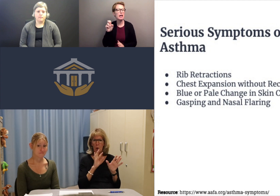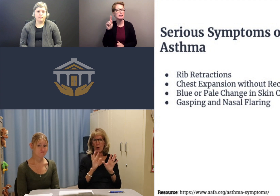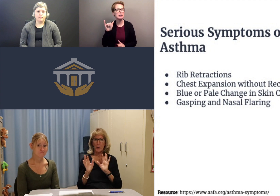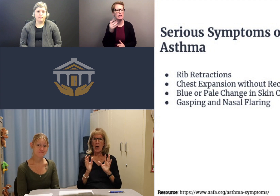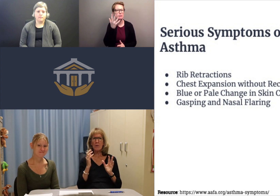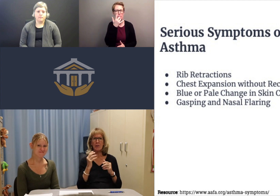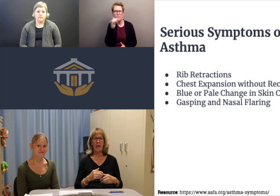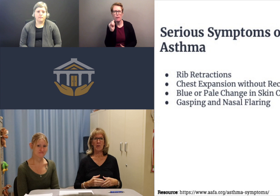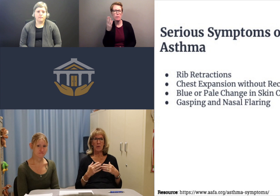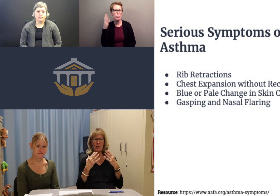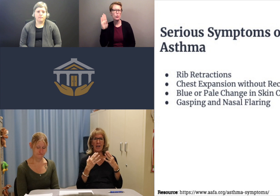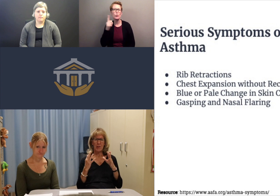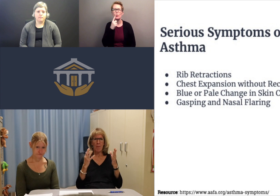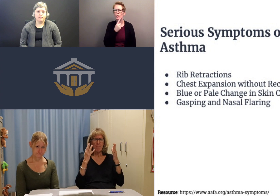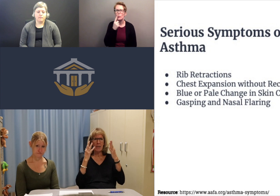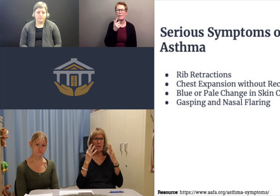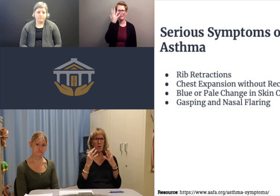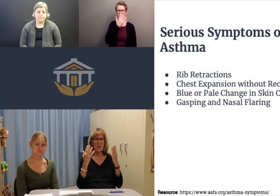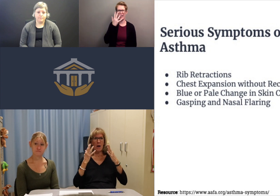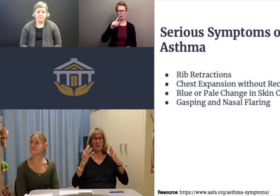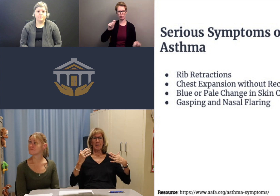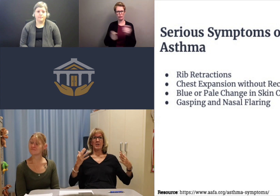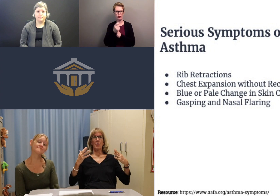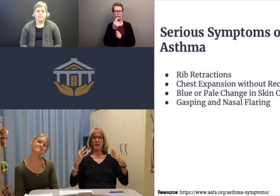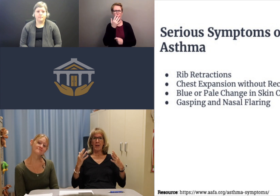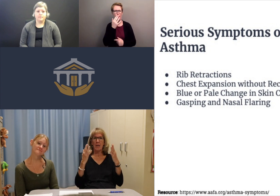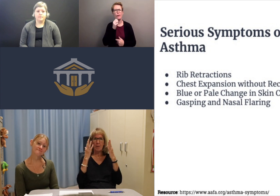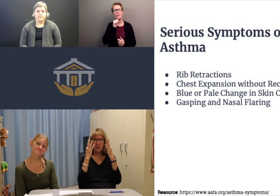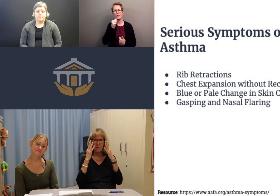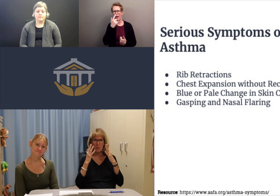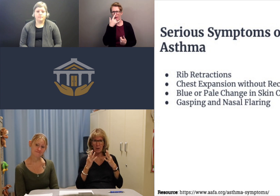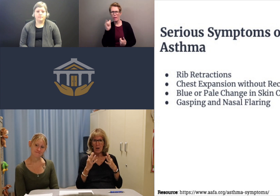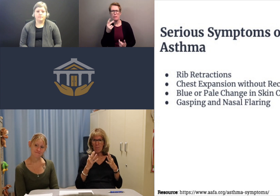or your color change will change, might be, you know, not necessarily pink but it comes to a more